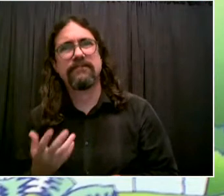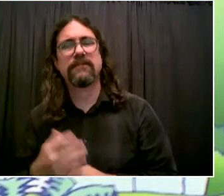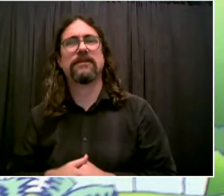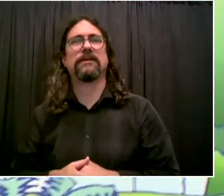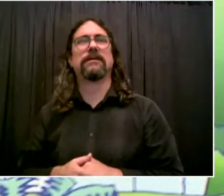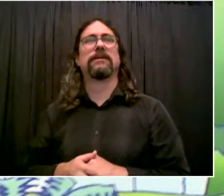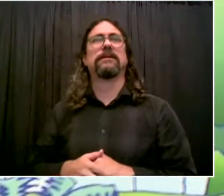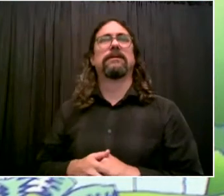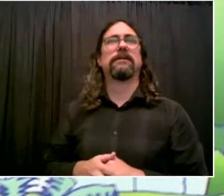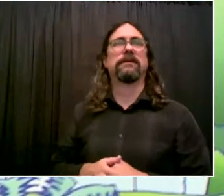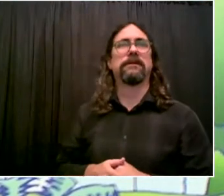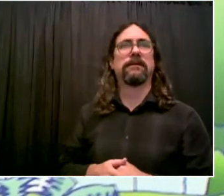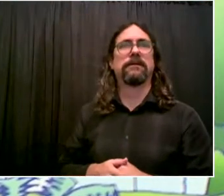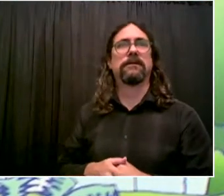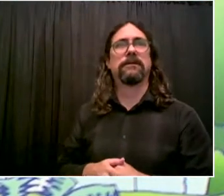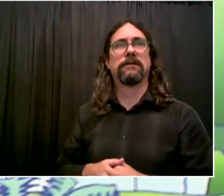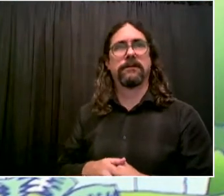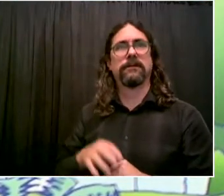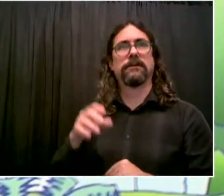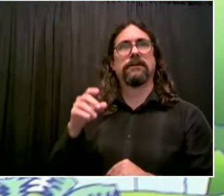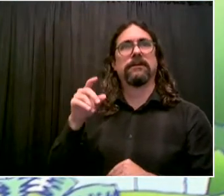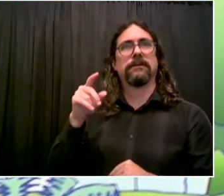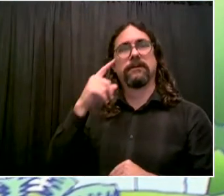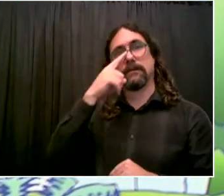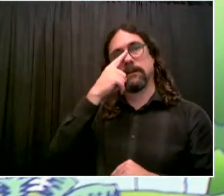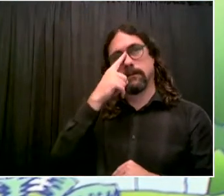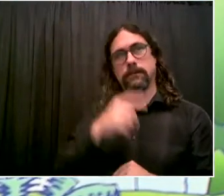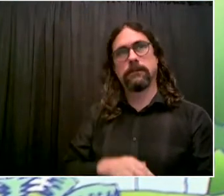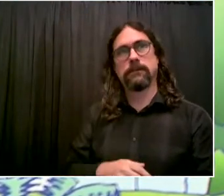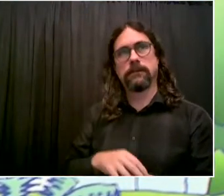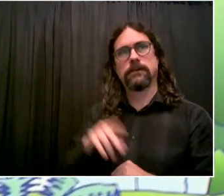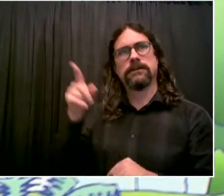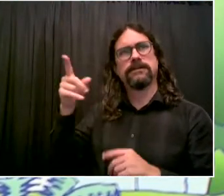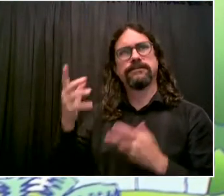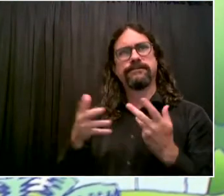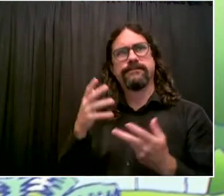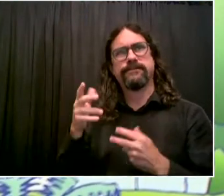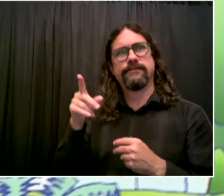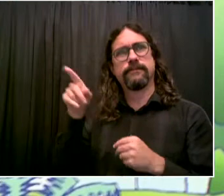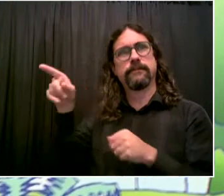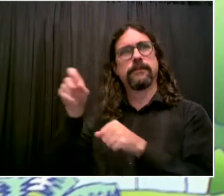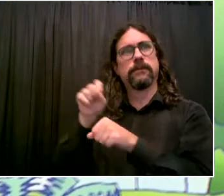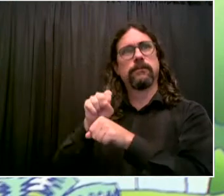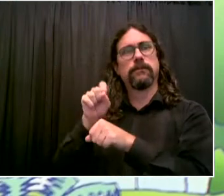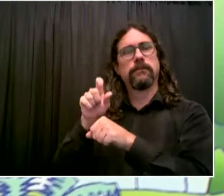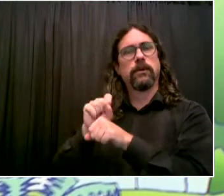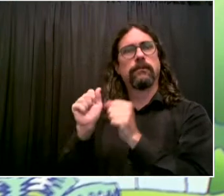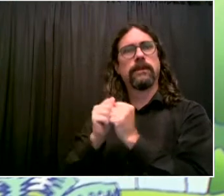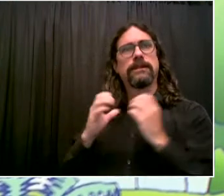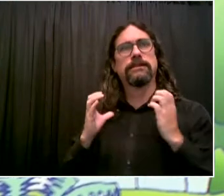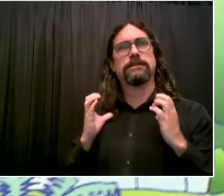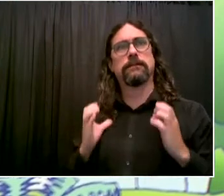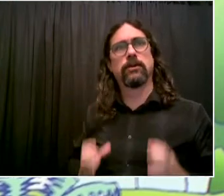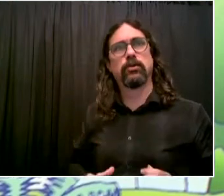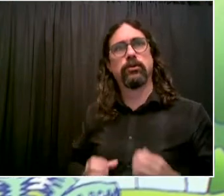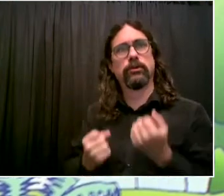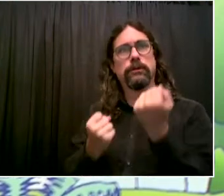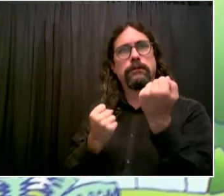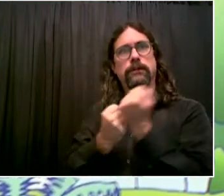JOB SUPPORTING HER AND MAKING SURE THAT JUSTICE WAS DONE